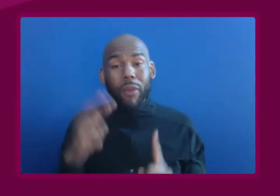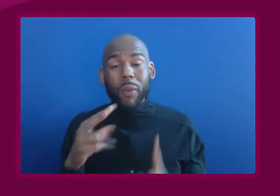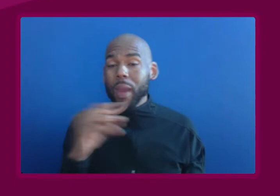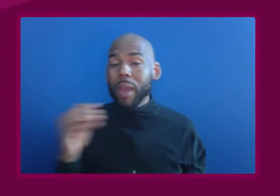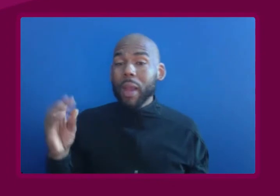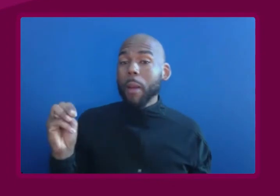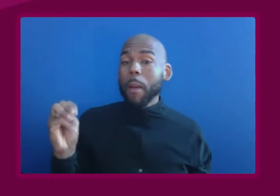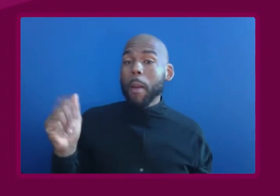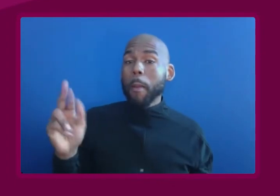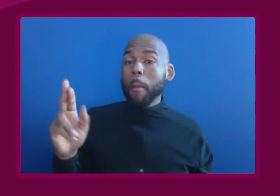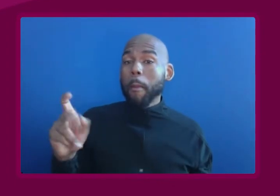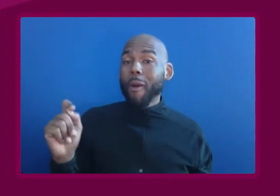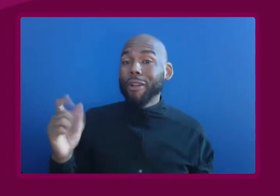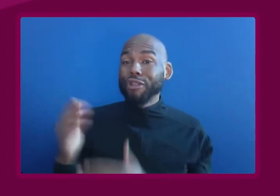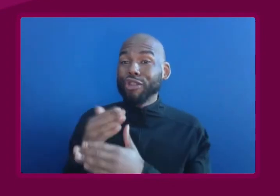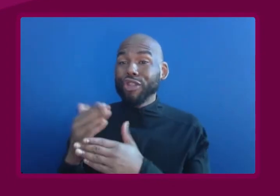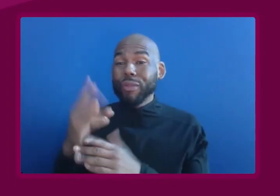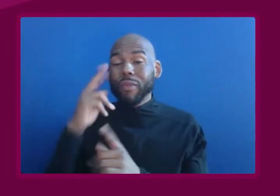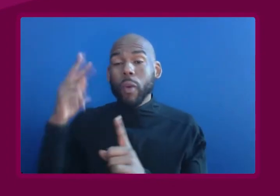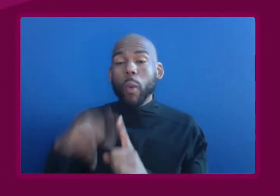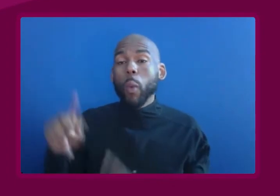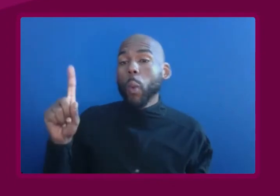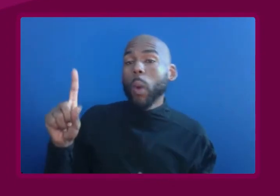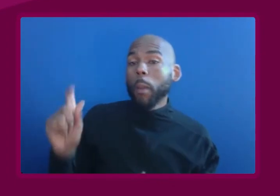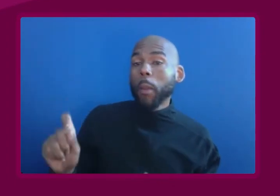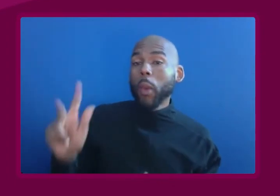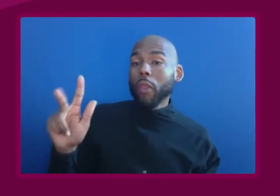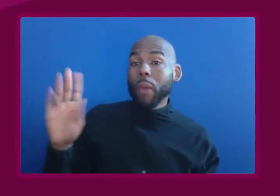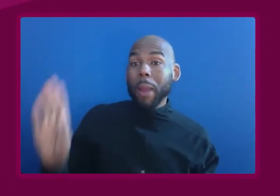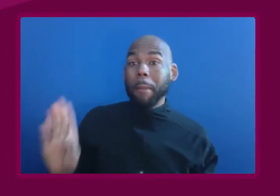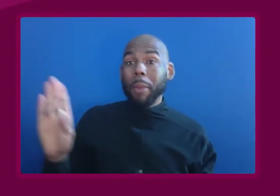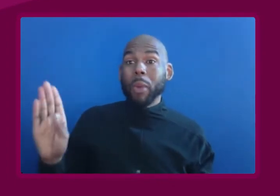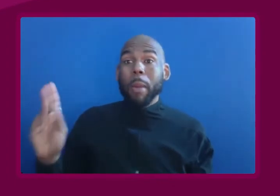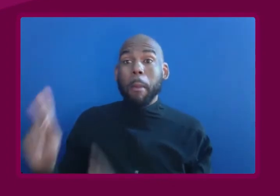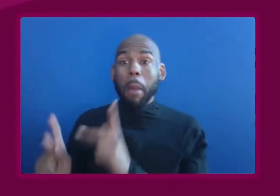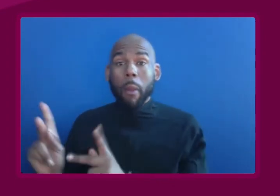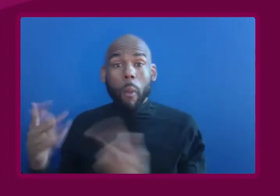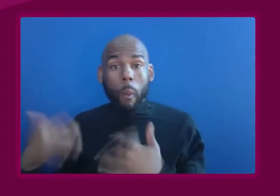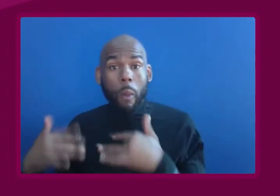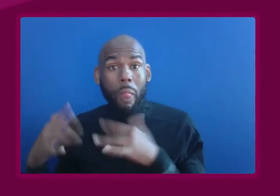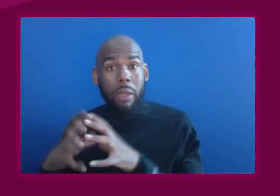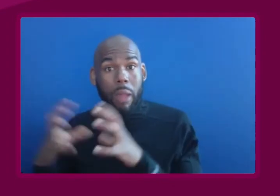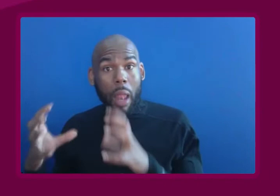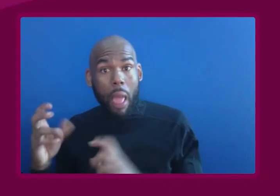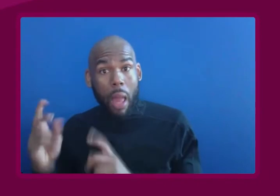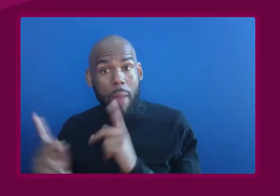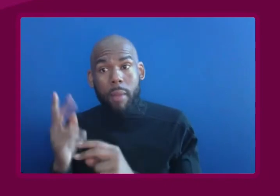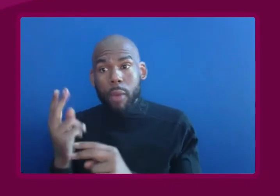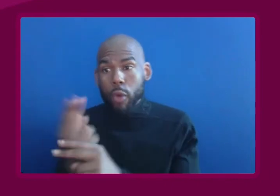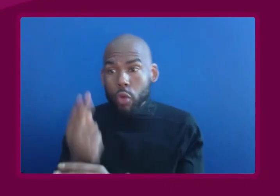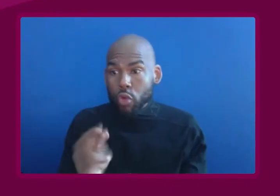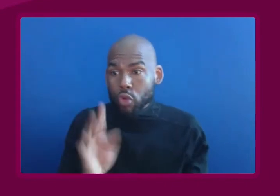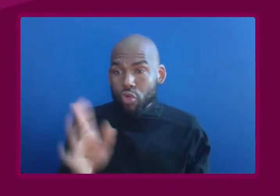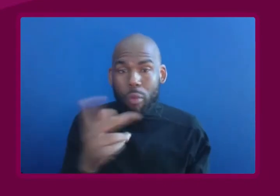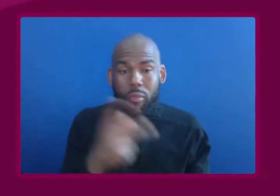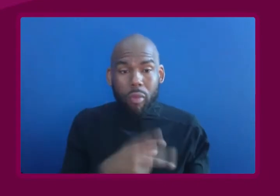share standpoint, 1.3 billion people is a lot of people to have using your product or service.